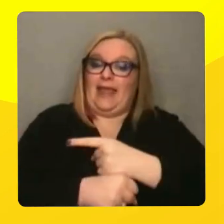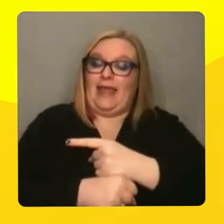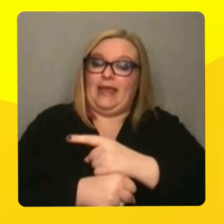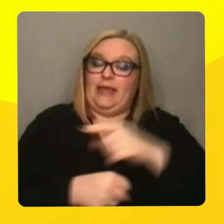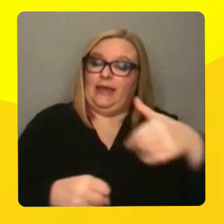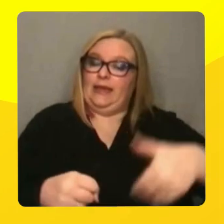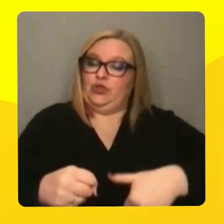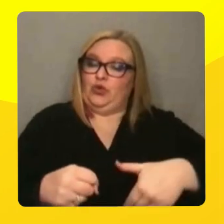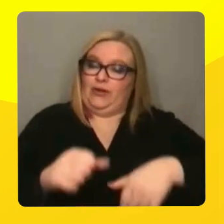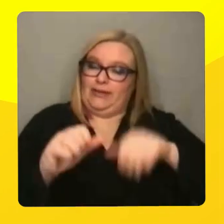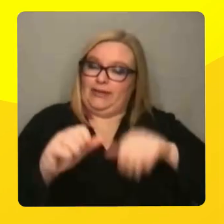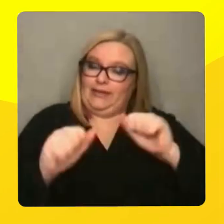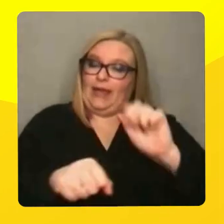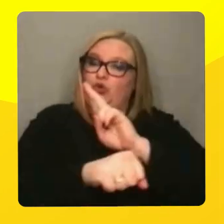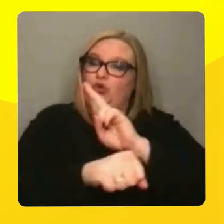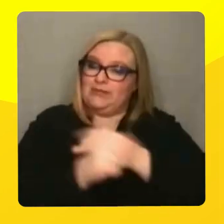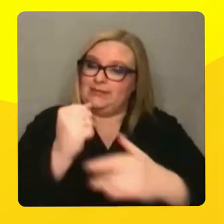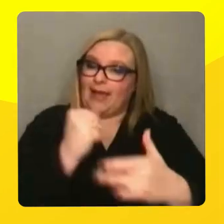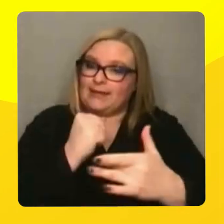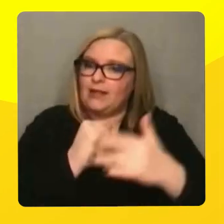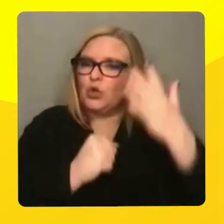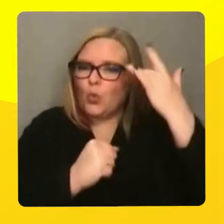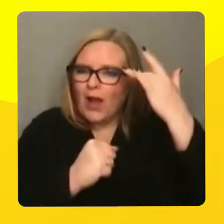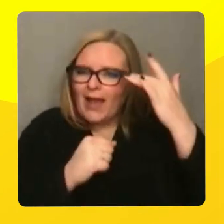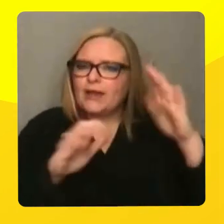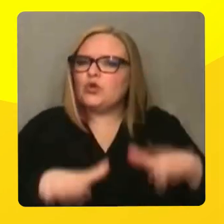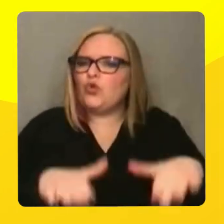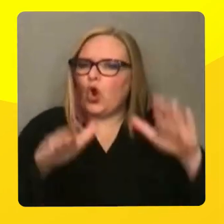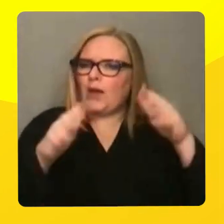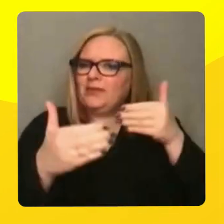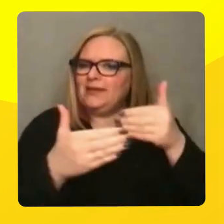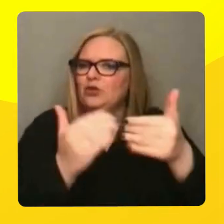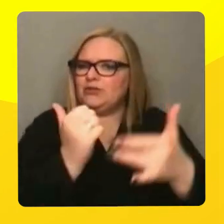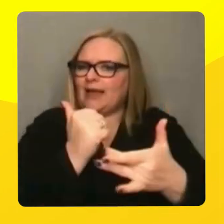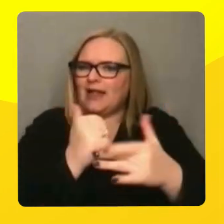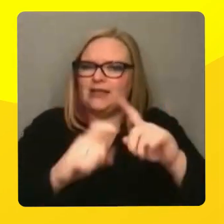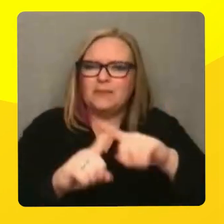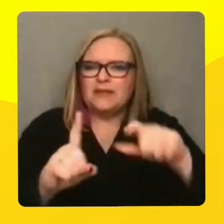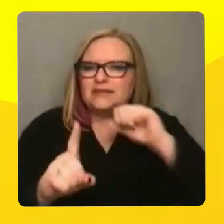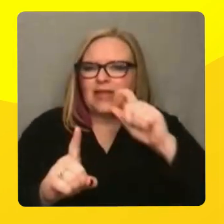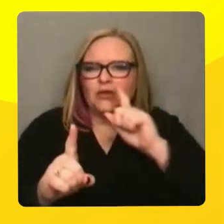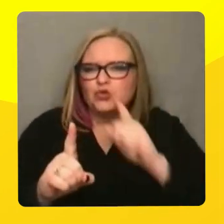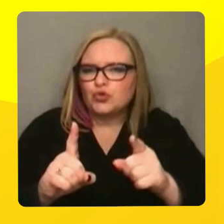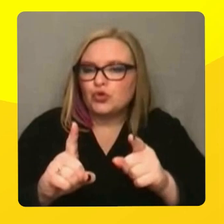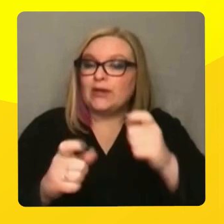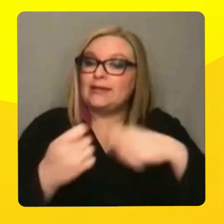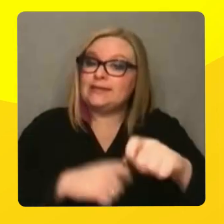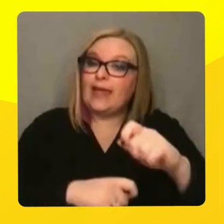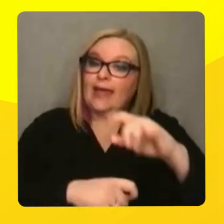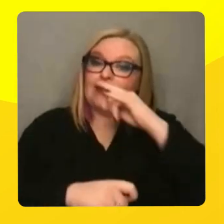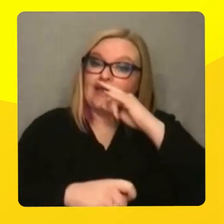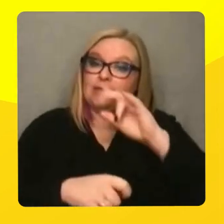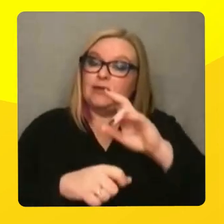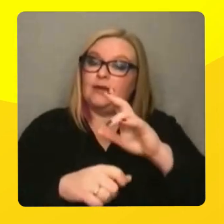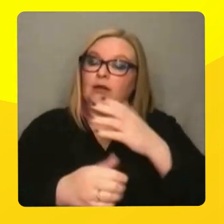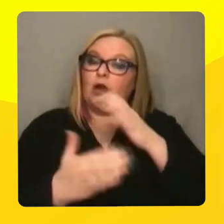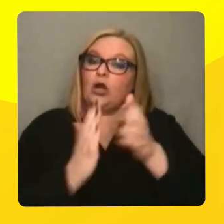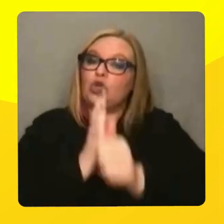to use technology because they grew up around it. But this isn't true. Instead, kids are good at using tech for entertainment